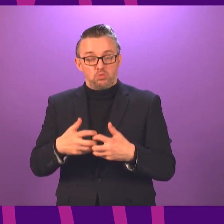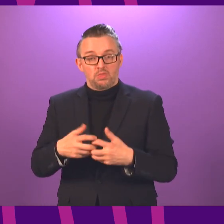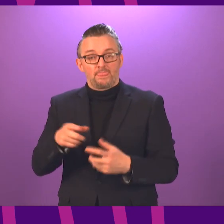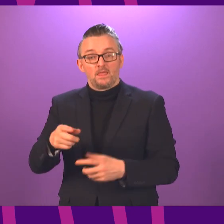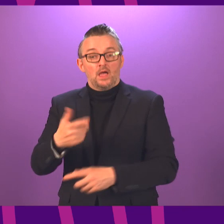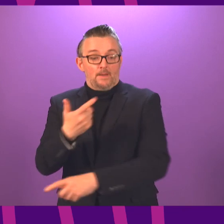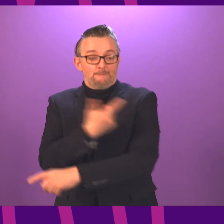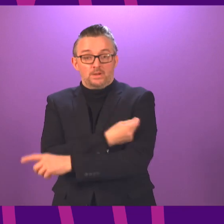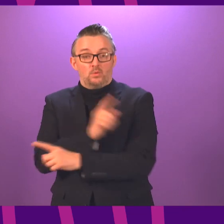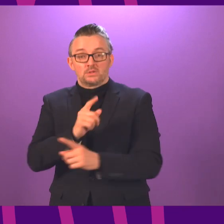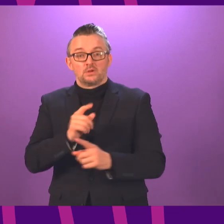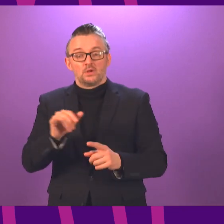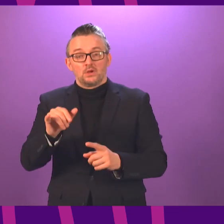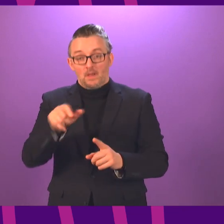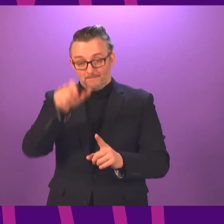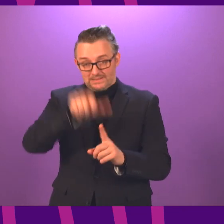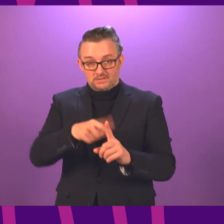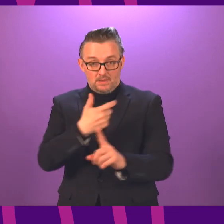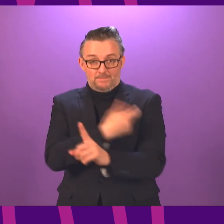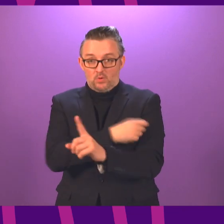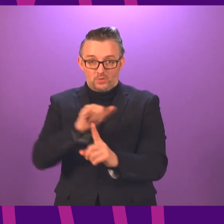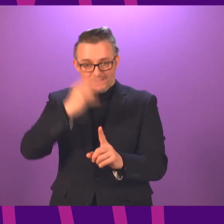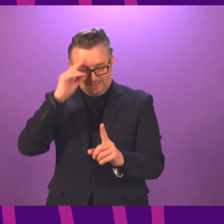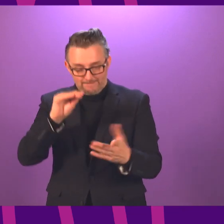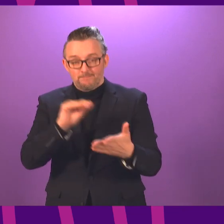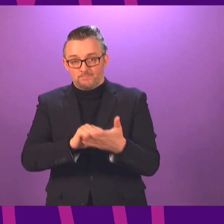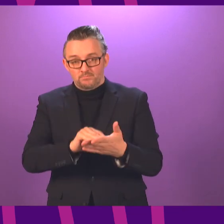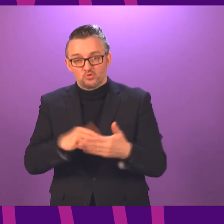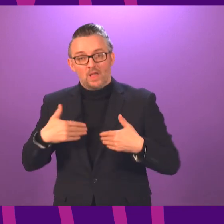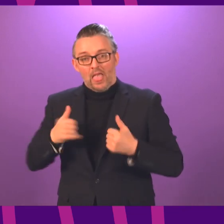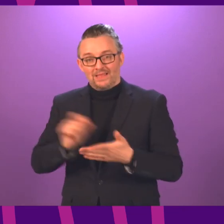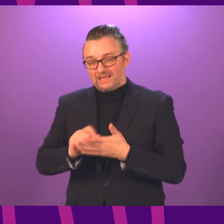which vaccine somebody gets. The health secretary is telling me—and I will take her word for